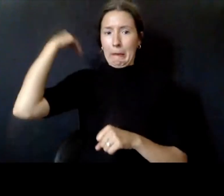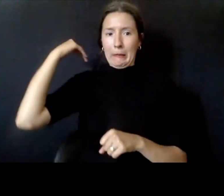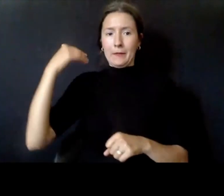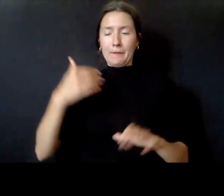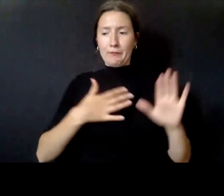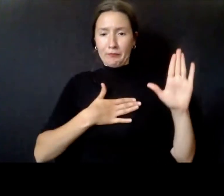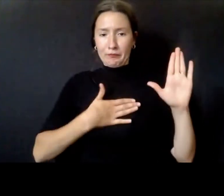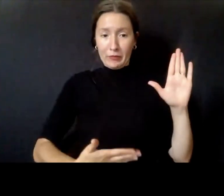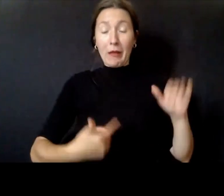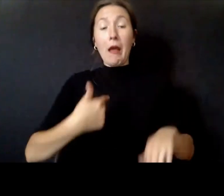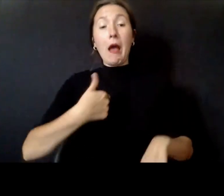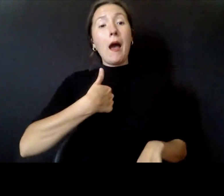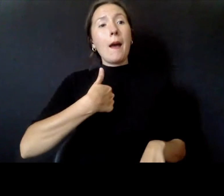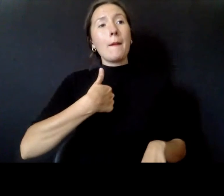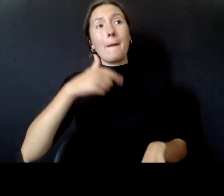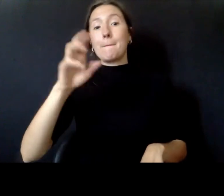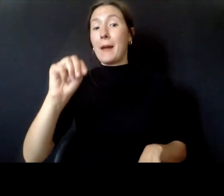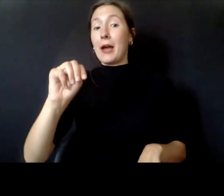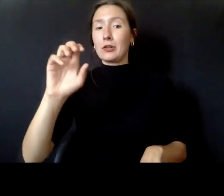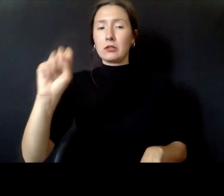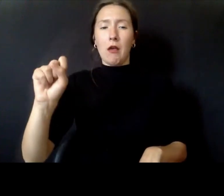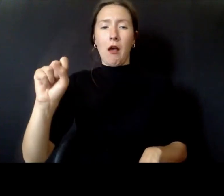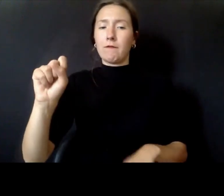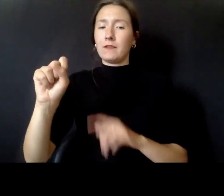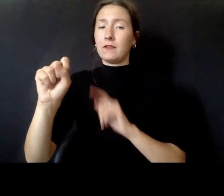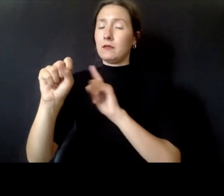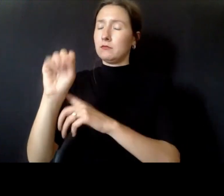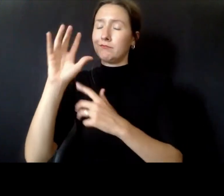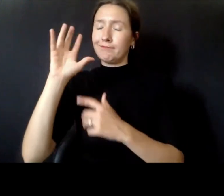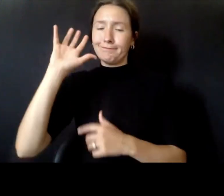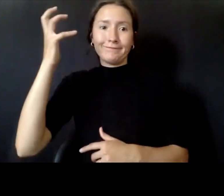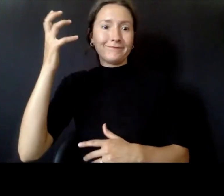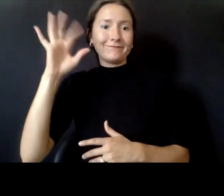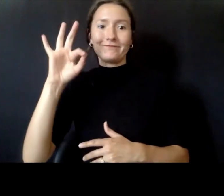which means i don't use really any other operating systems and this comes from way back in the day